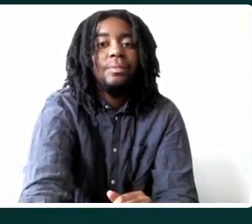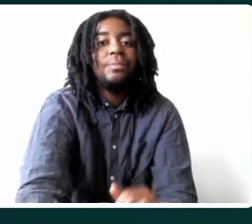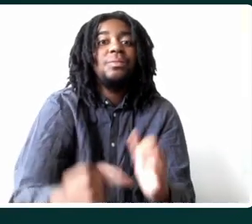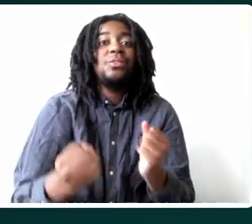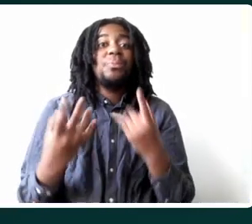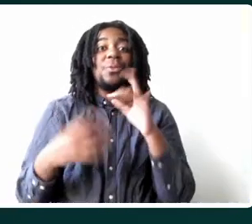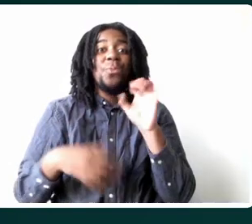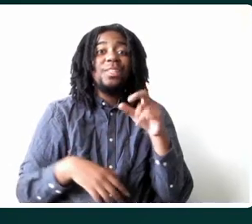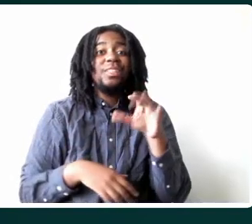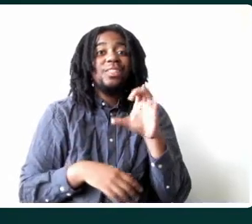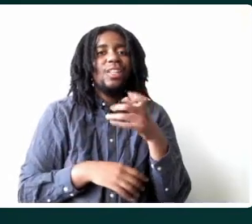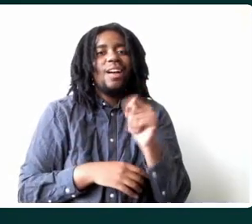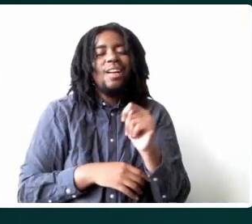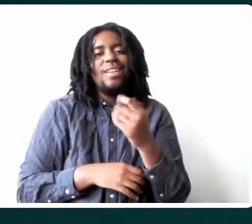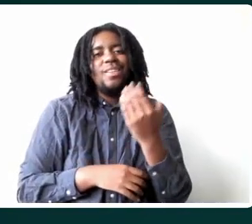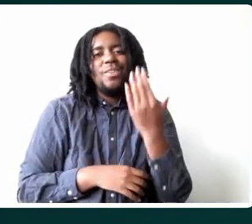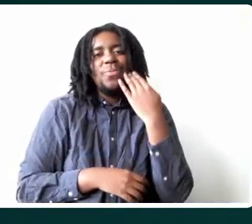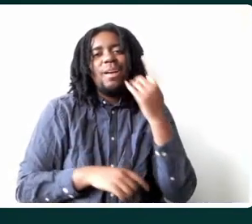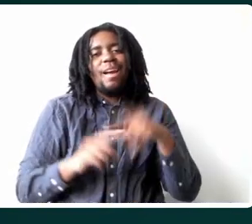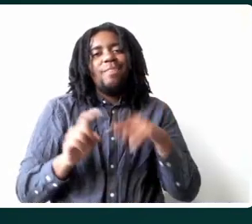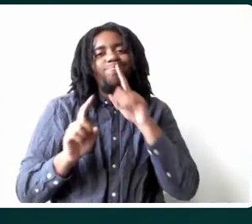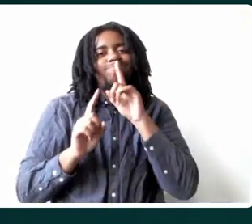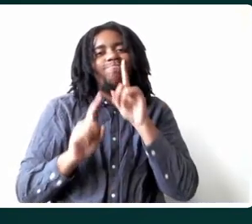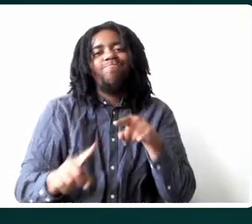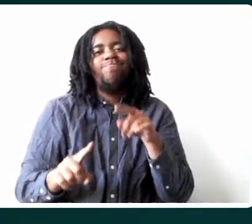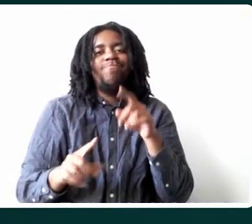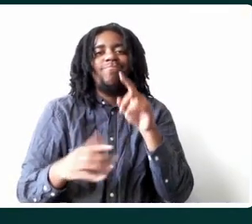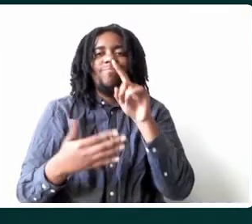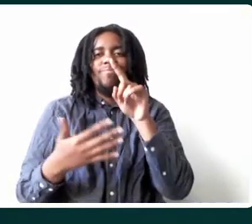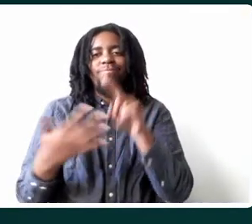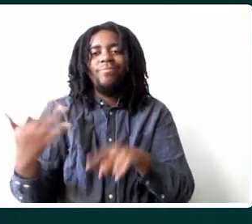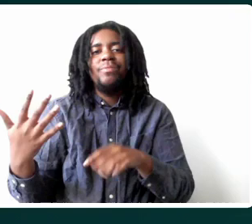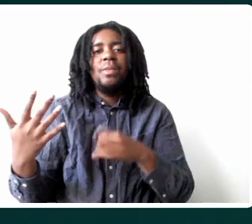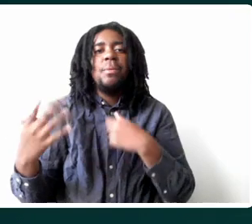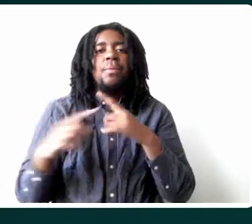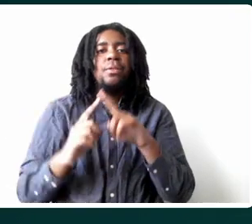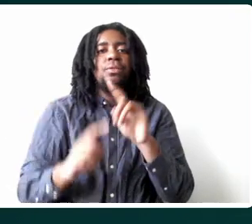we can't get to all of them. But I know there's a question here about how to integrate into state